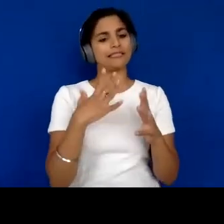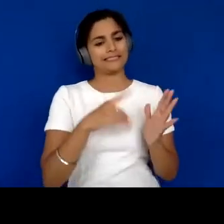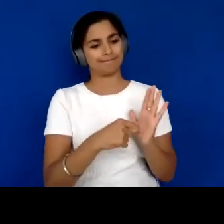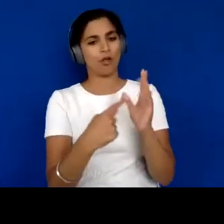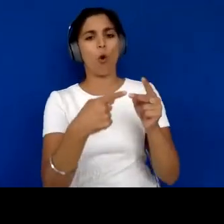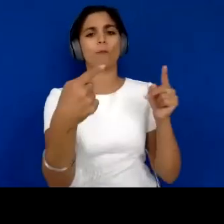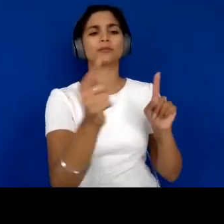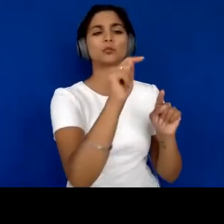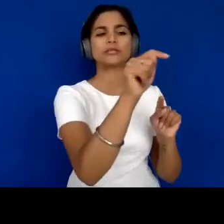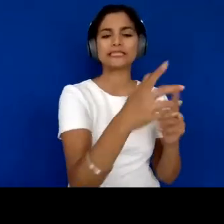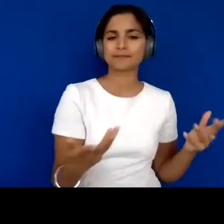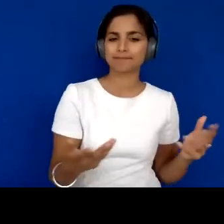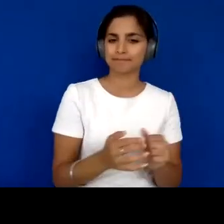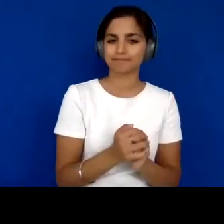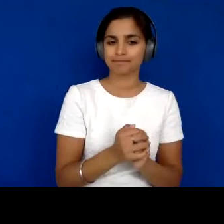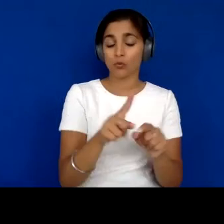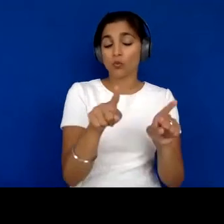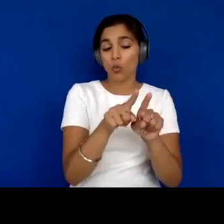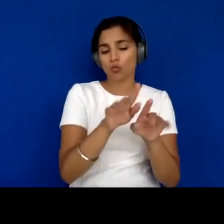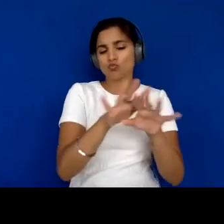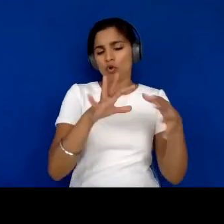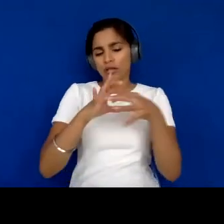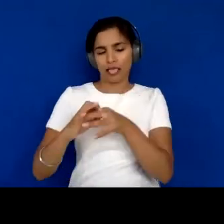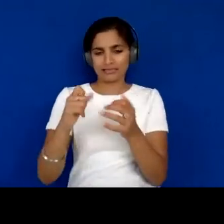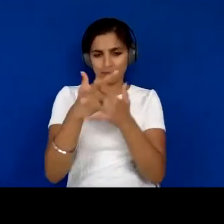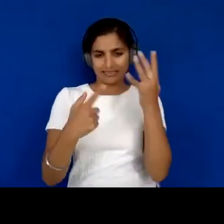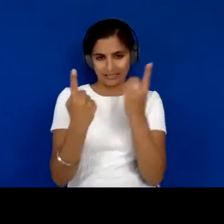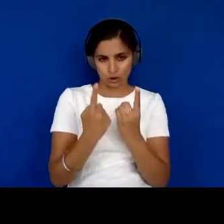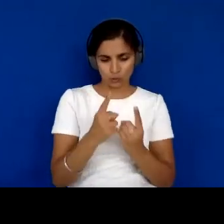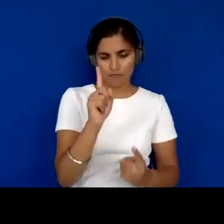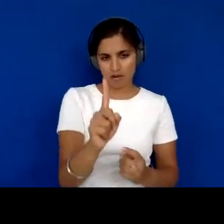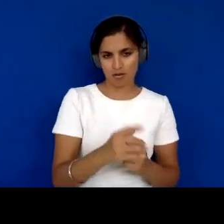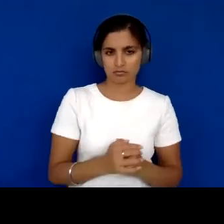addressed to disability issues is the visible and hidden sites by Marion